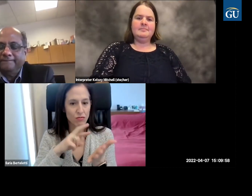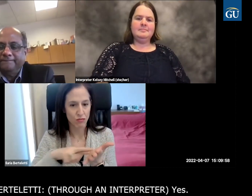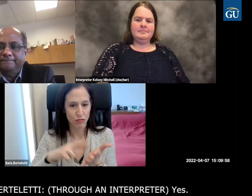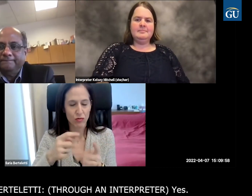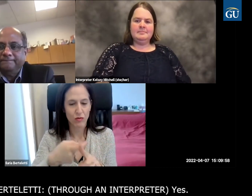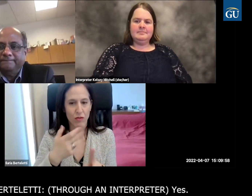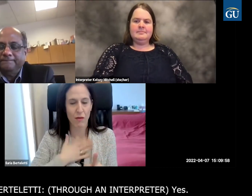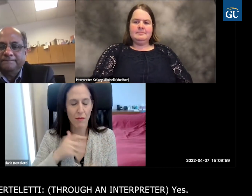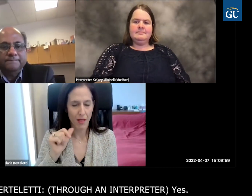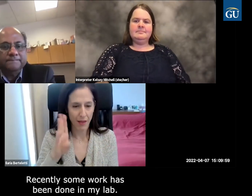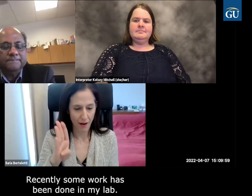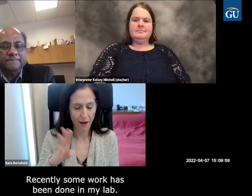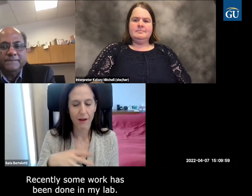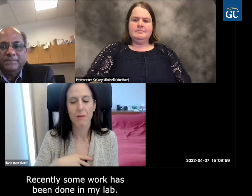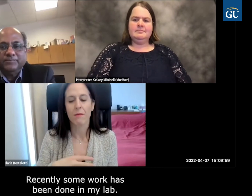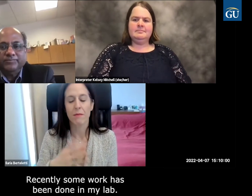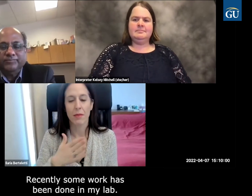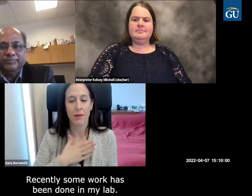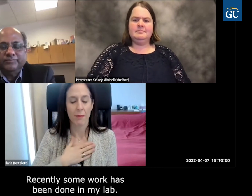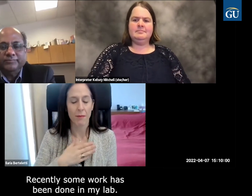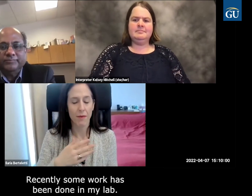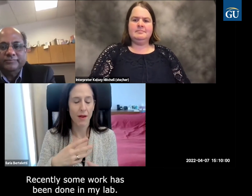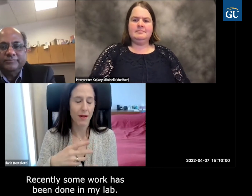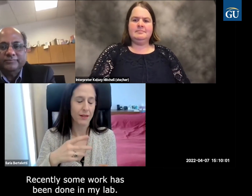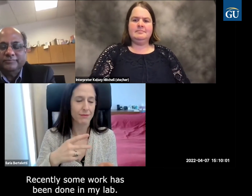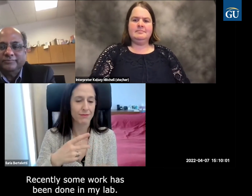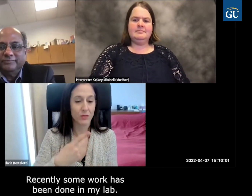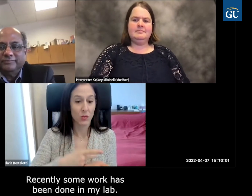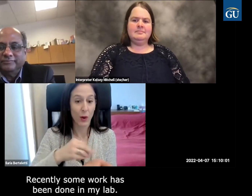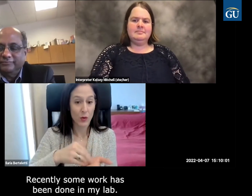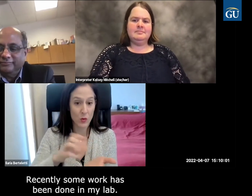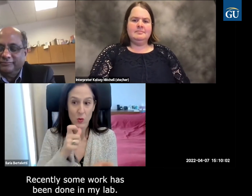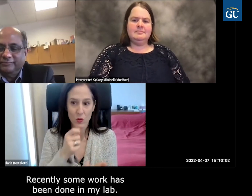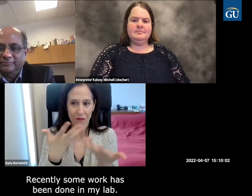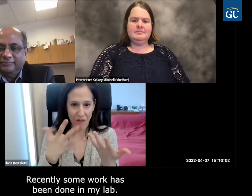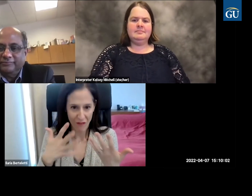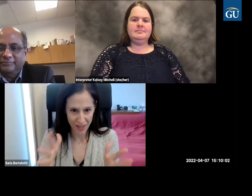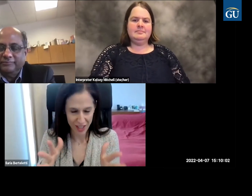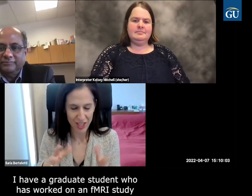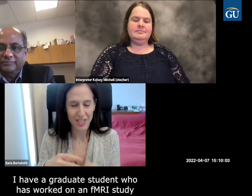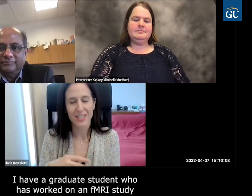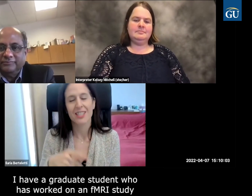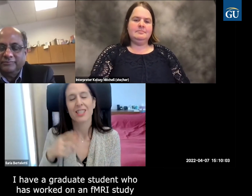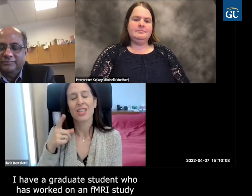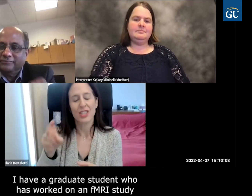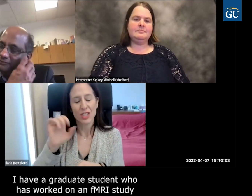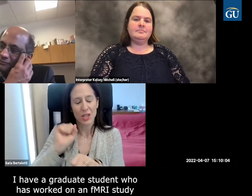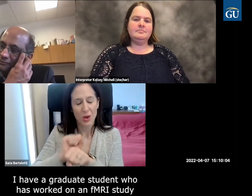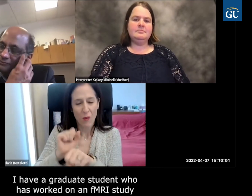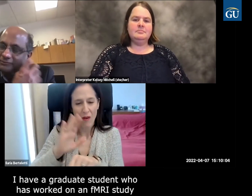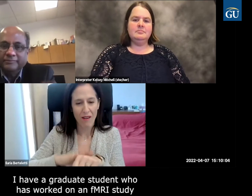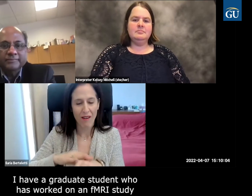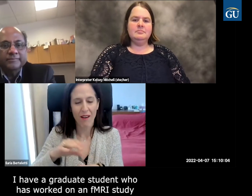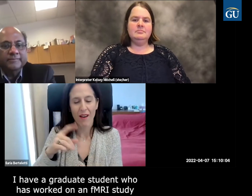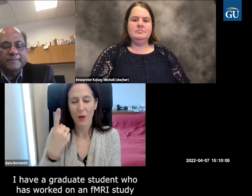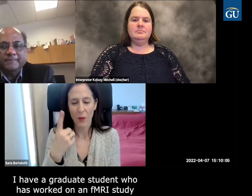yes and recently some work has been done in my lab i have